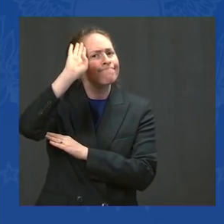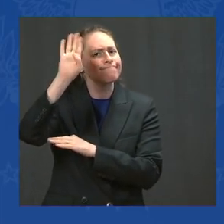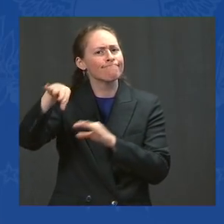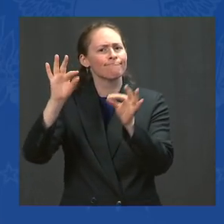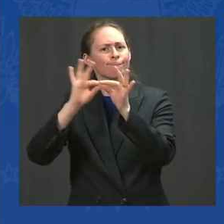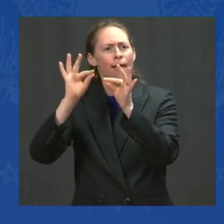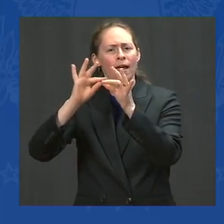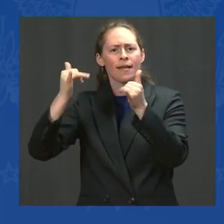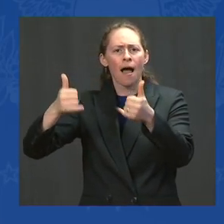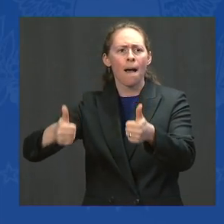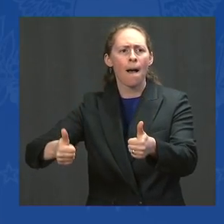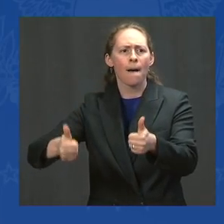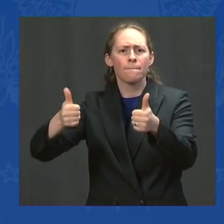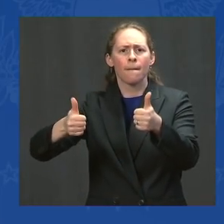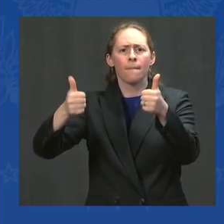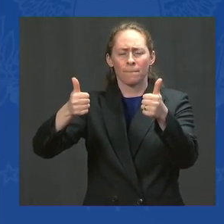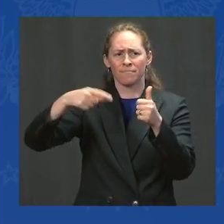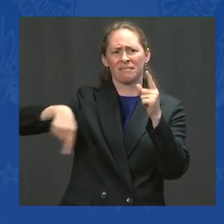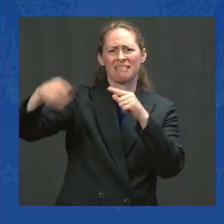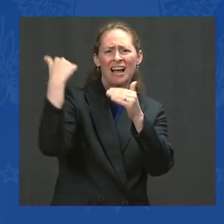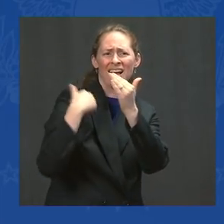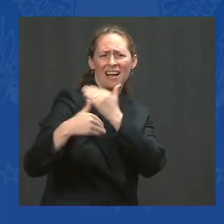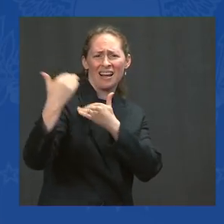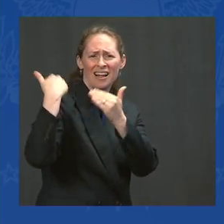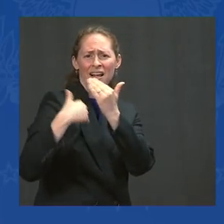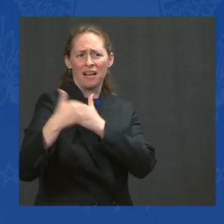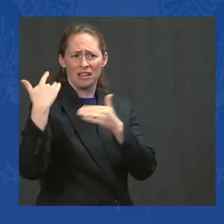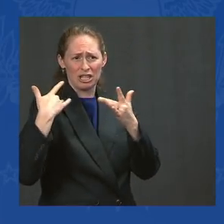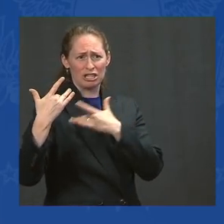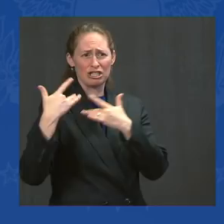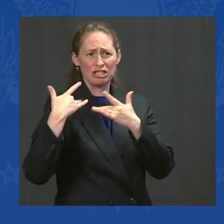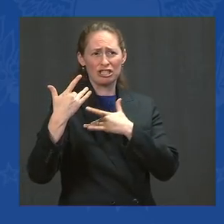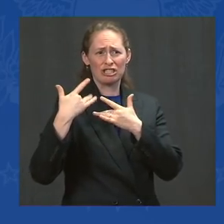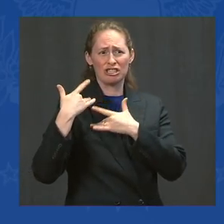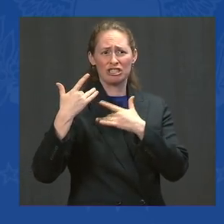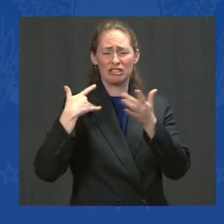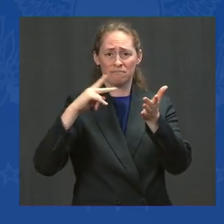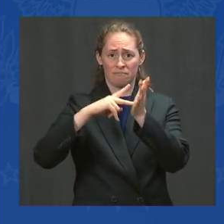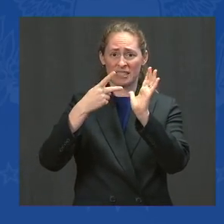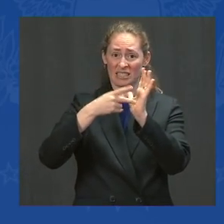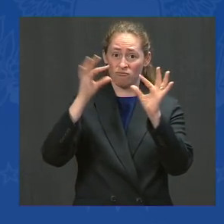that this could be a sign of persistent inflation. But that's not our view.